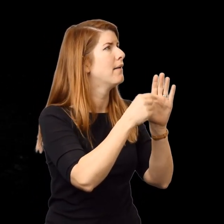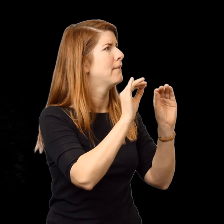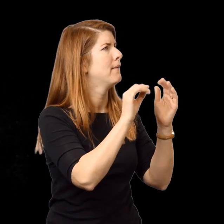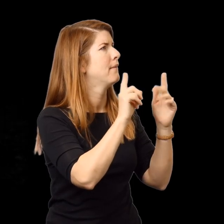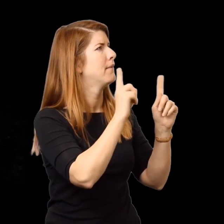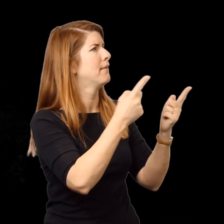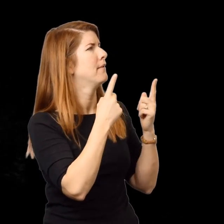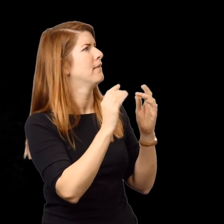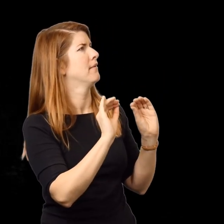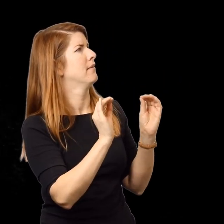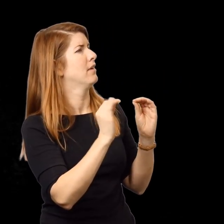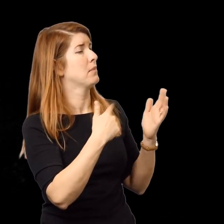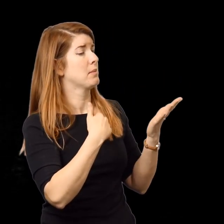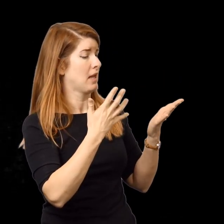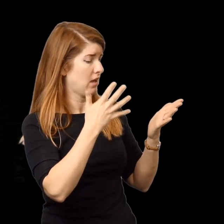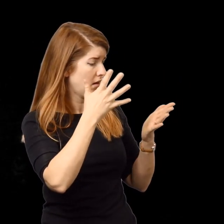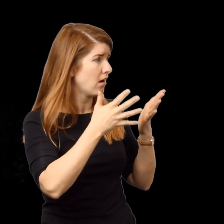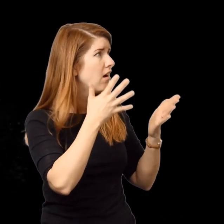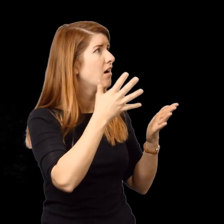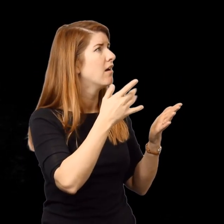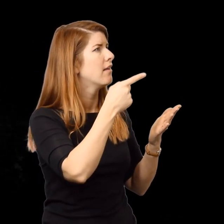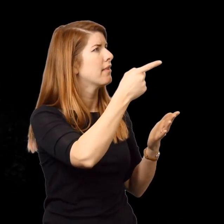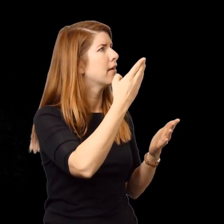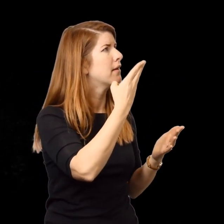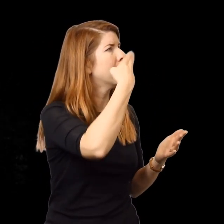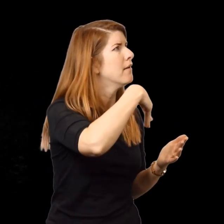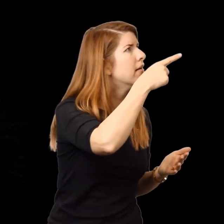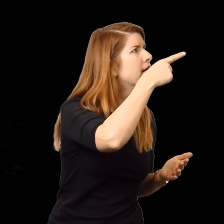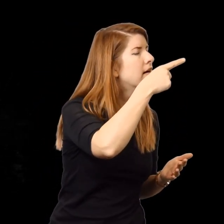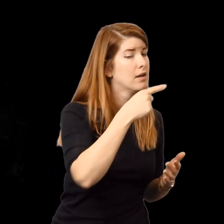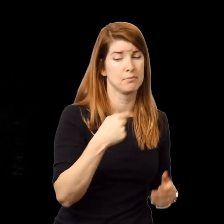I'm going to, you know, make some gesture, and it's going to get missed,